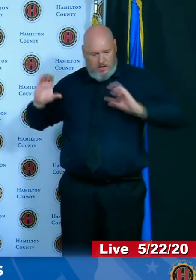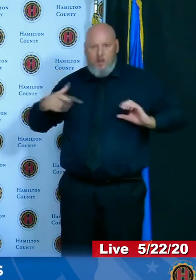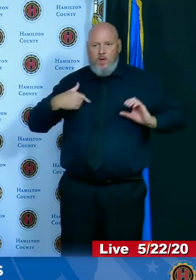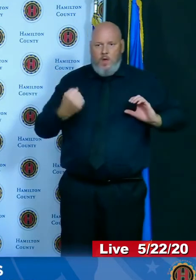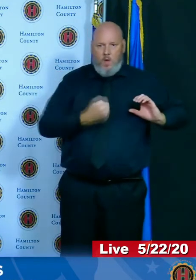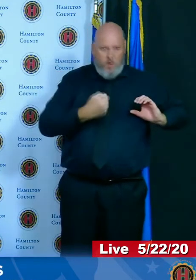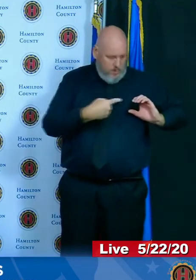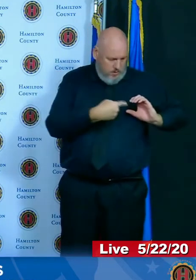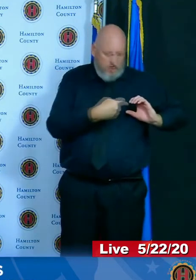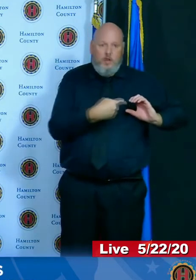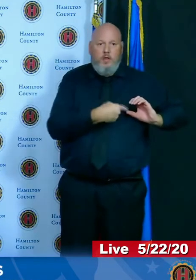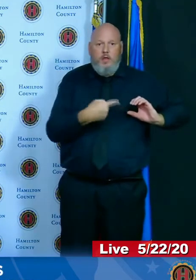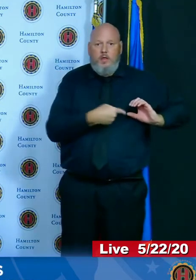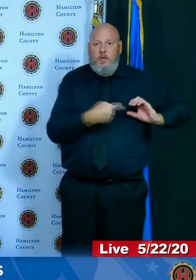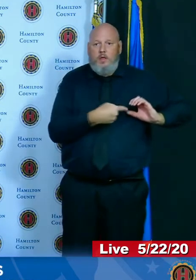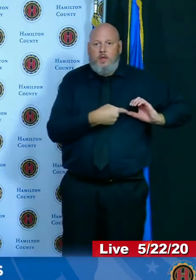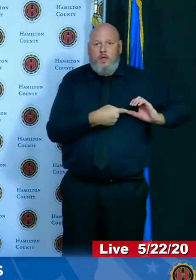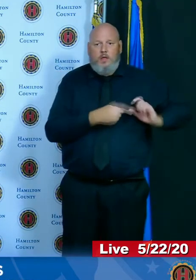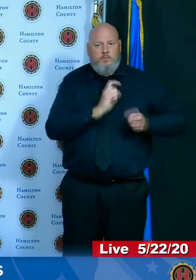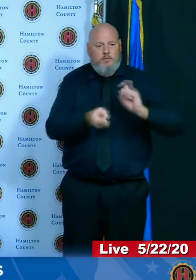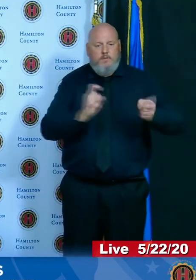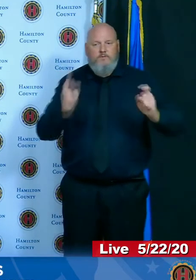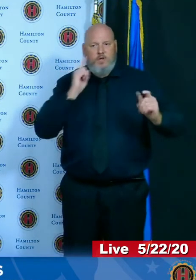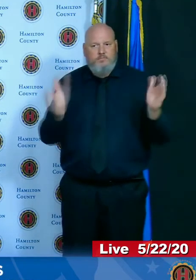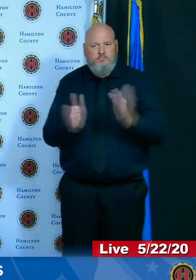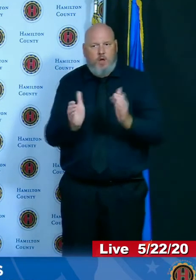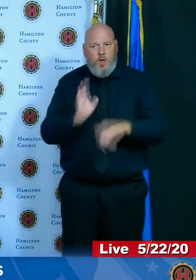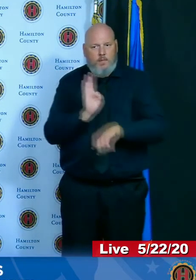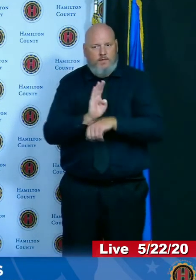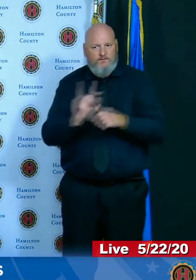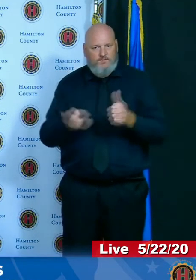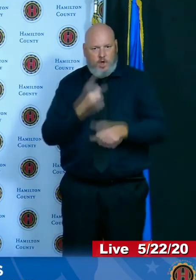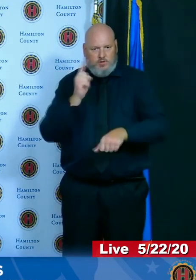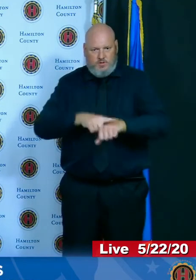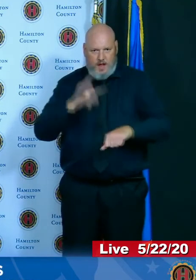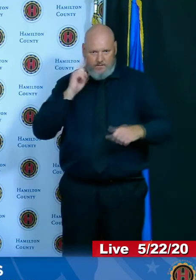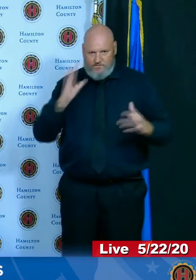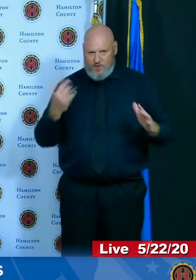doing this and so we are not sure what the demand is going to look like nor do